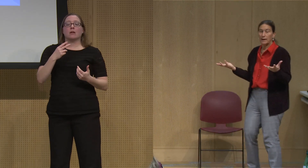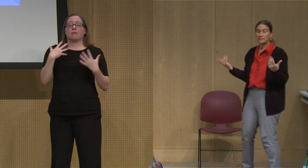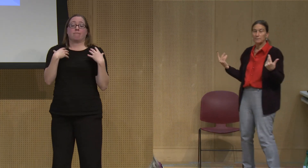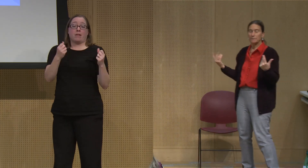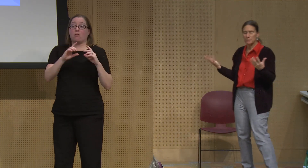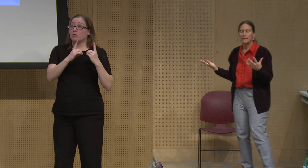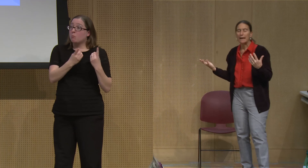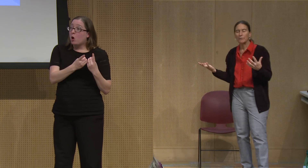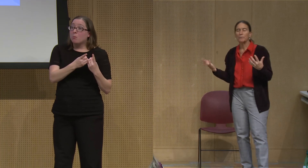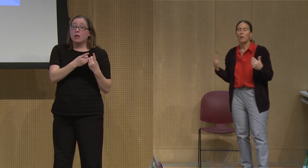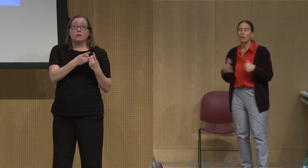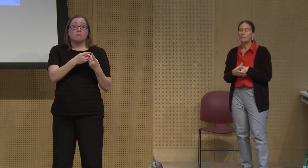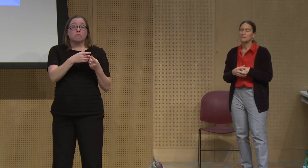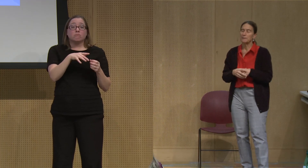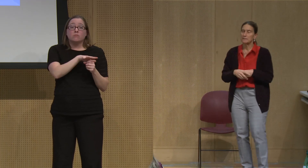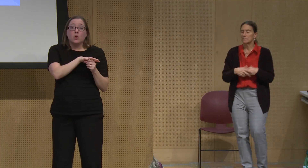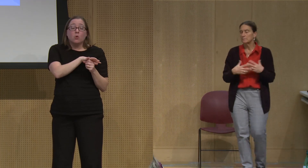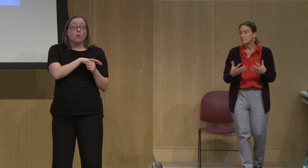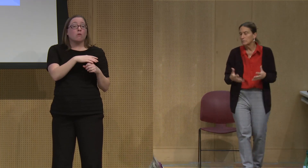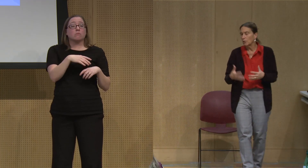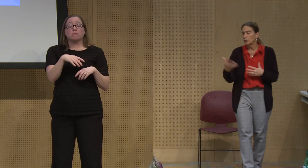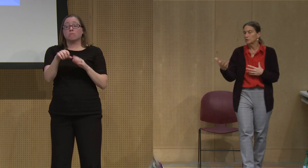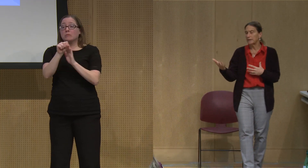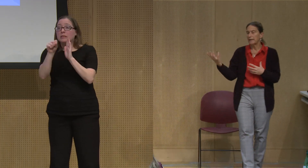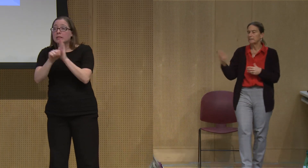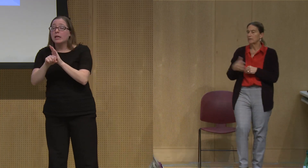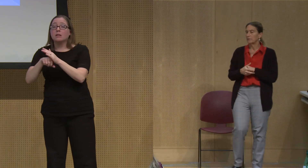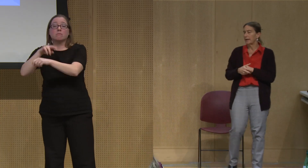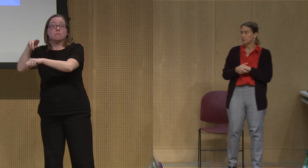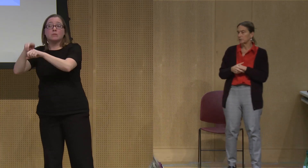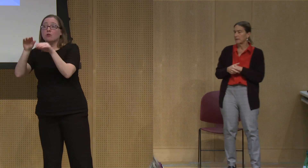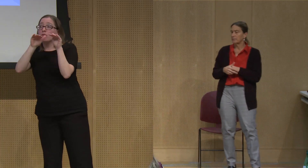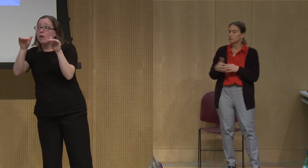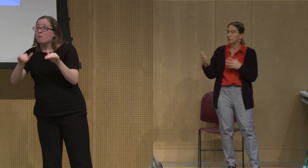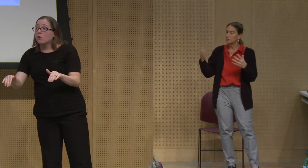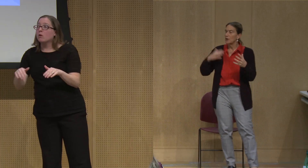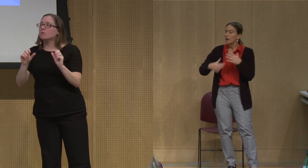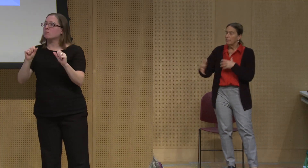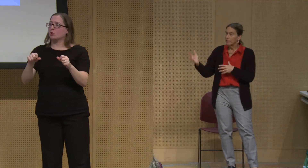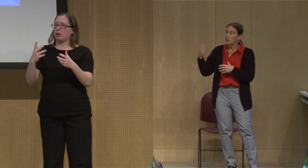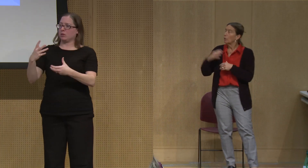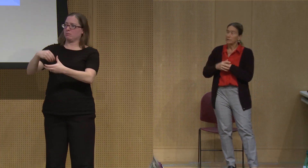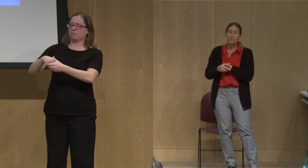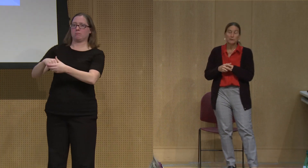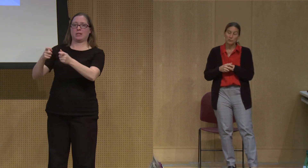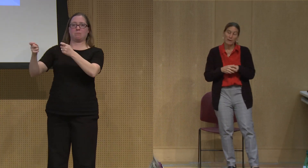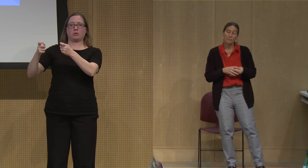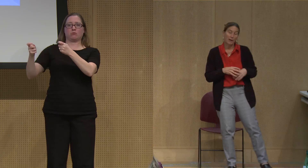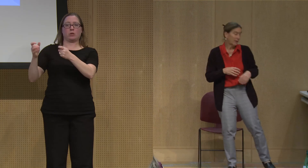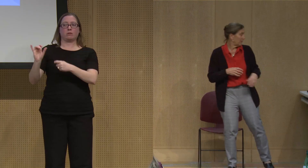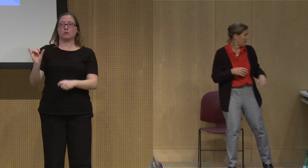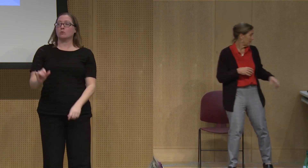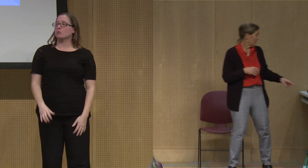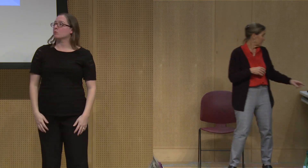IN HEALTH DEPARTMENTS AT THE LOCAL, STATE, YOU KNOW, NATIONAL LEVEL. SO THERE'S A WHOLE ADMINISTRATIVE AREA OF PUBLIC HEALTH, AS WELL.